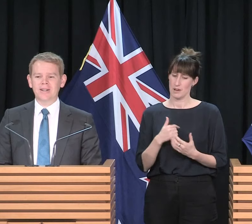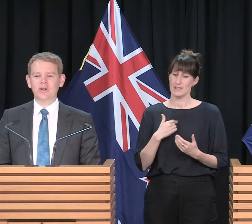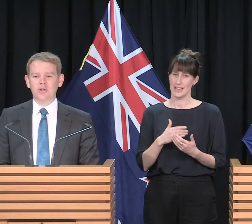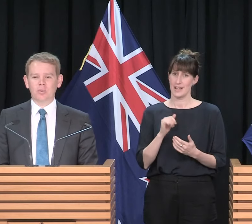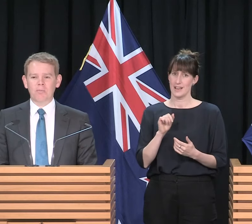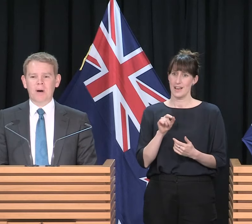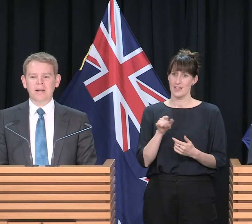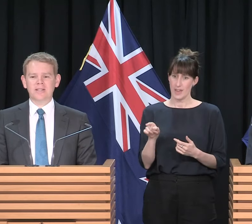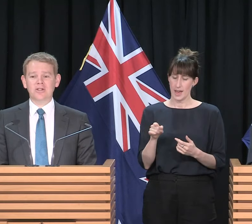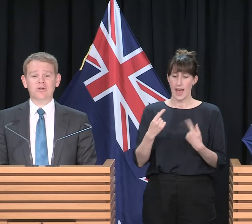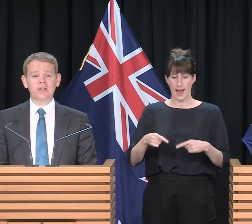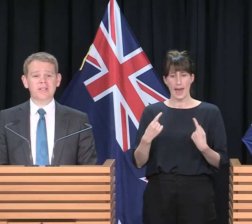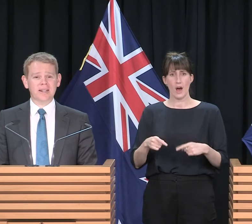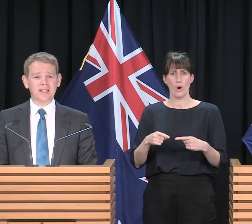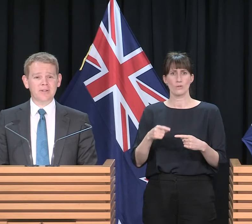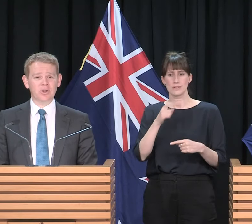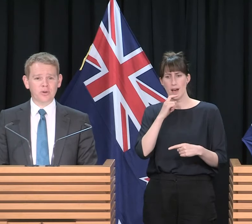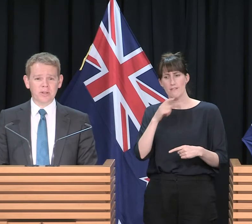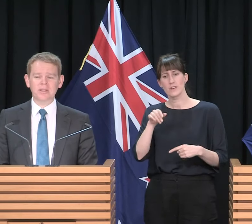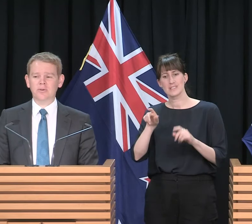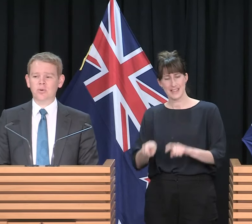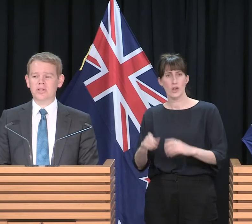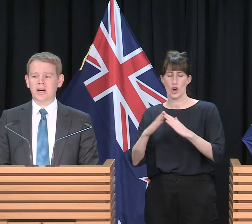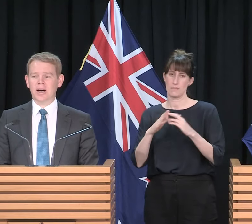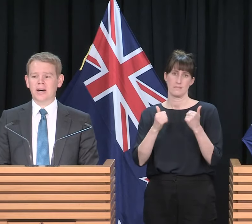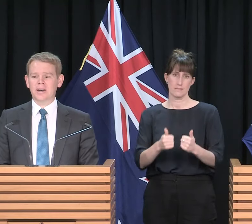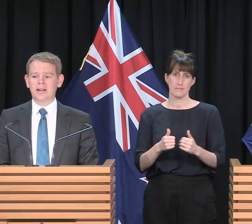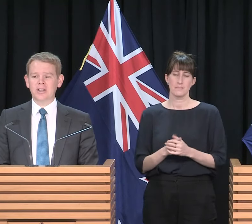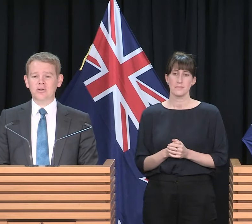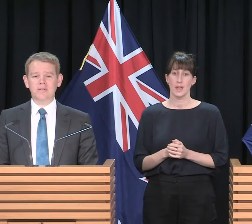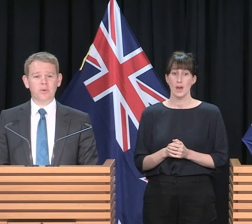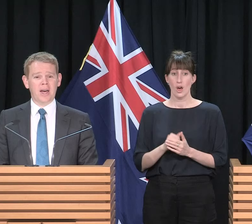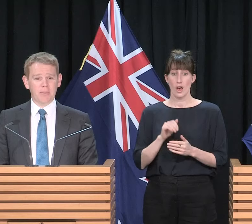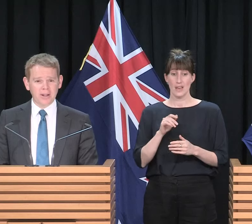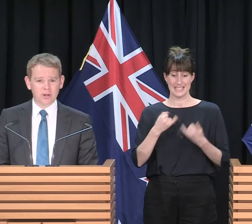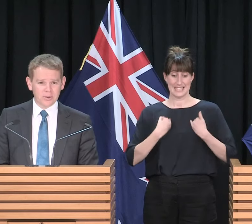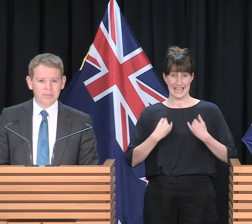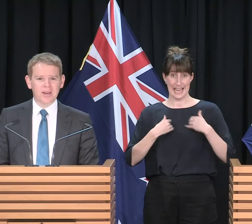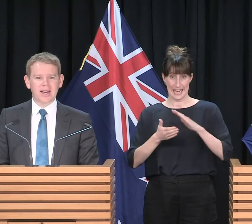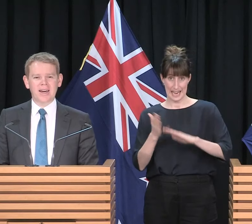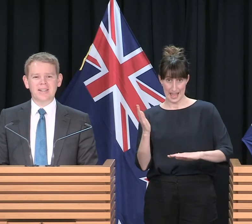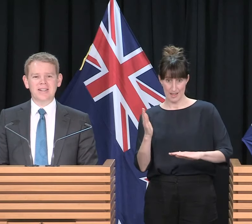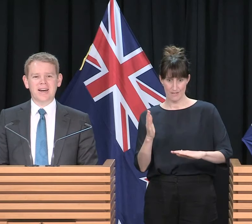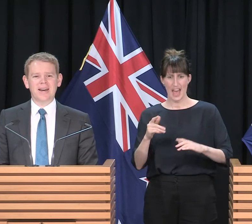a role in helping us to reduce the spread of COVID-19 when